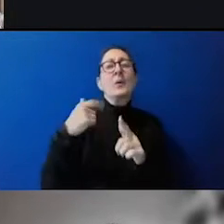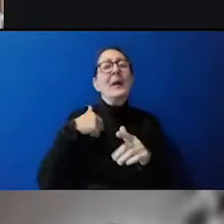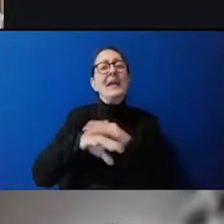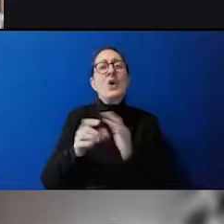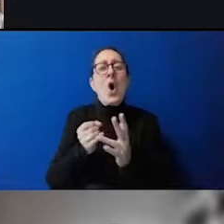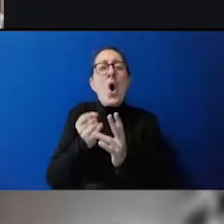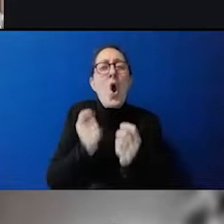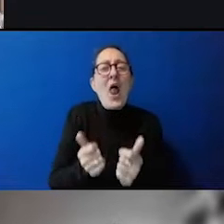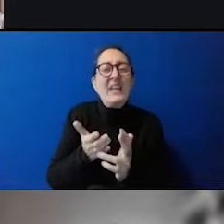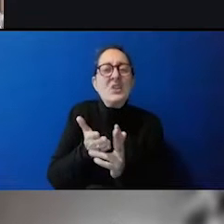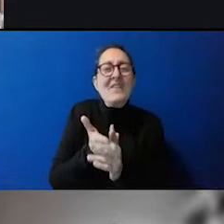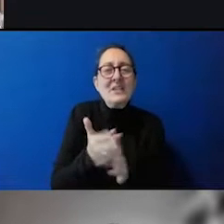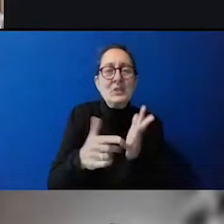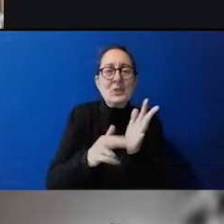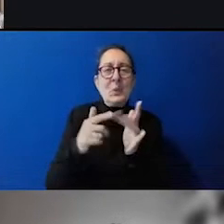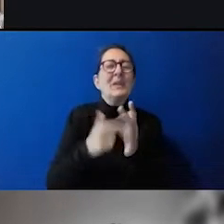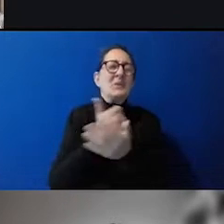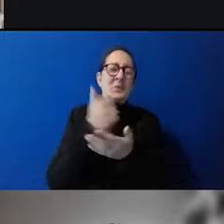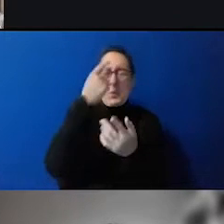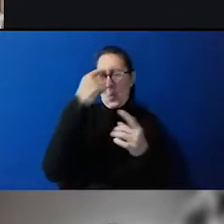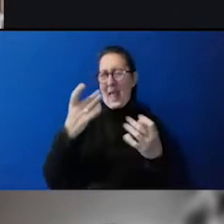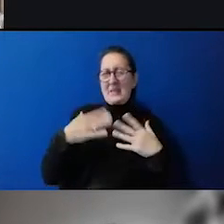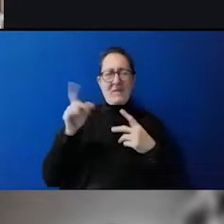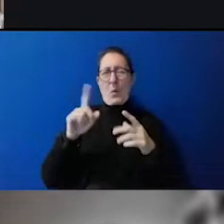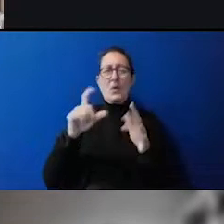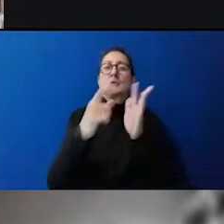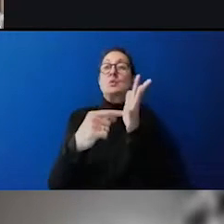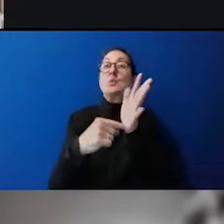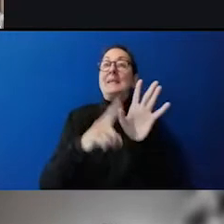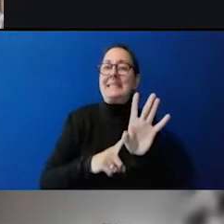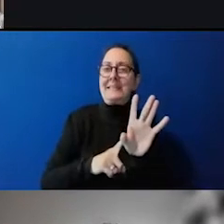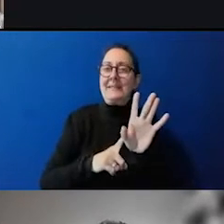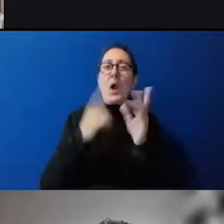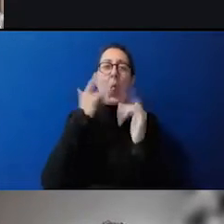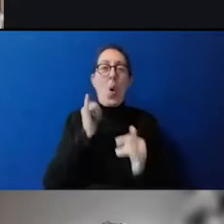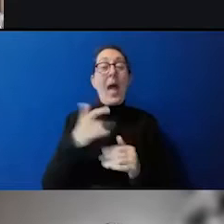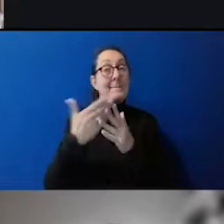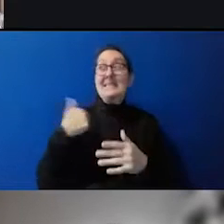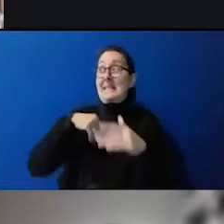ourselves the duty lawyers because our job is to be on duty at the court if you think about